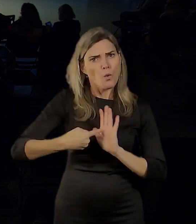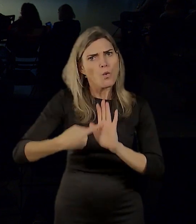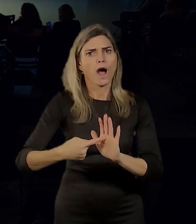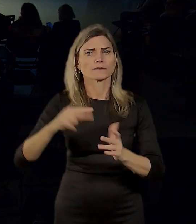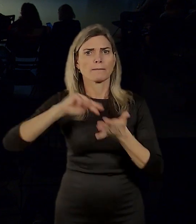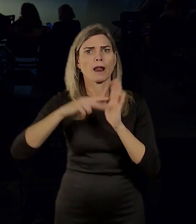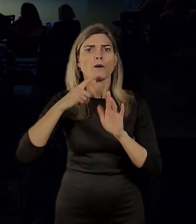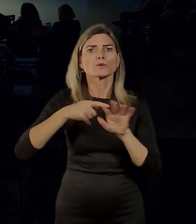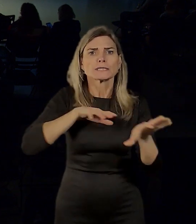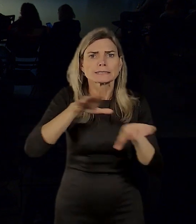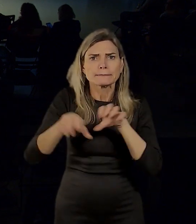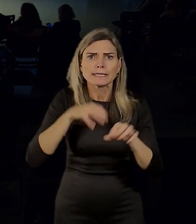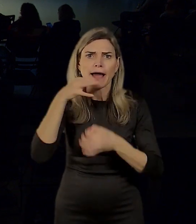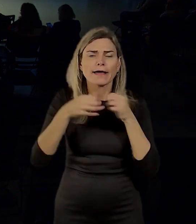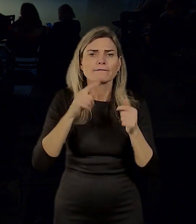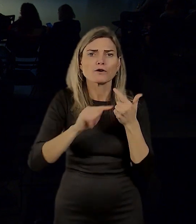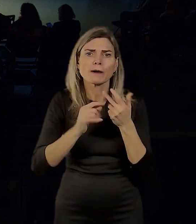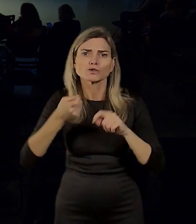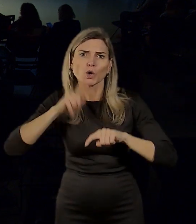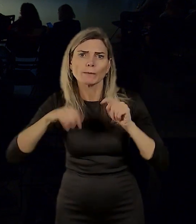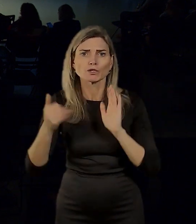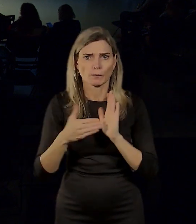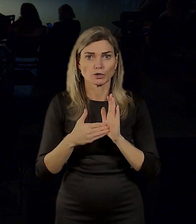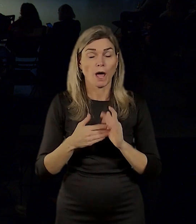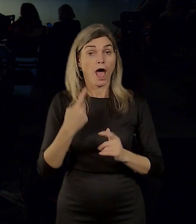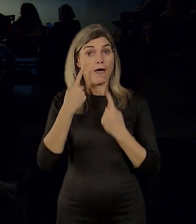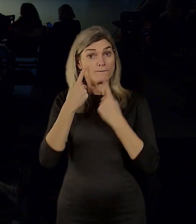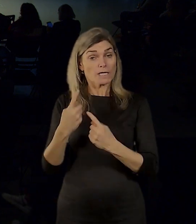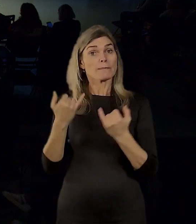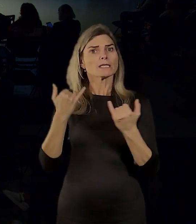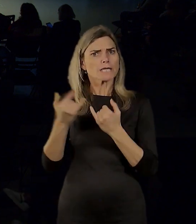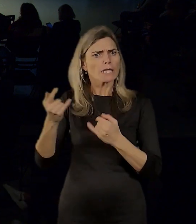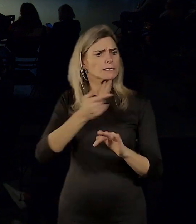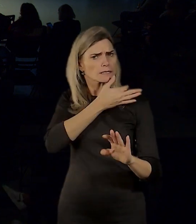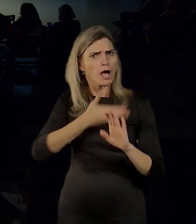there will be cranes, concrete, etc.!" But we perceive it as a city district in such a way